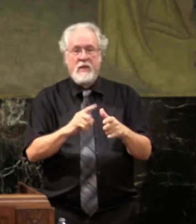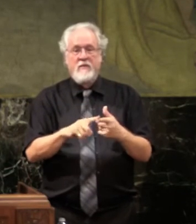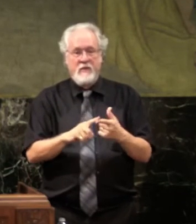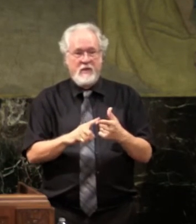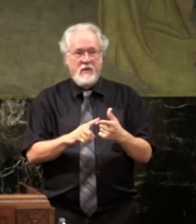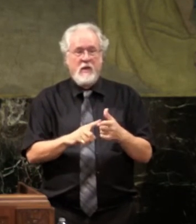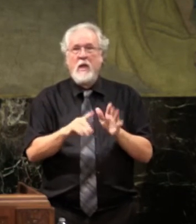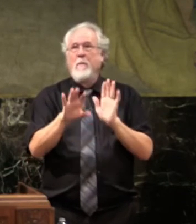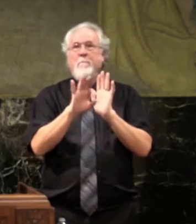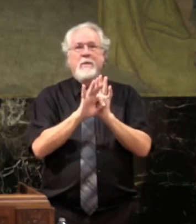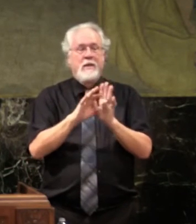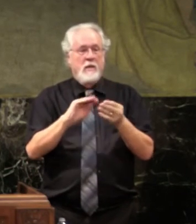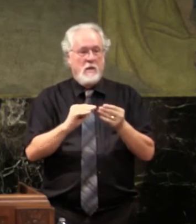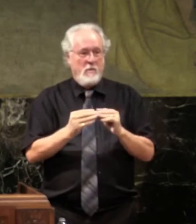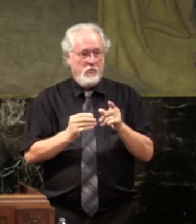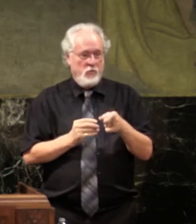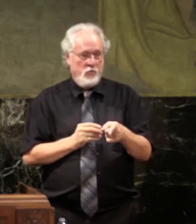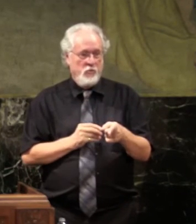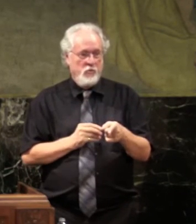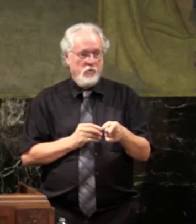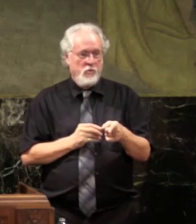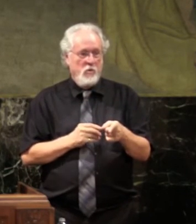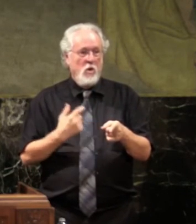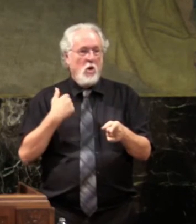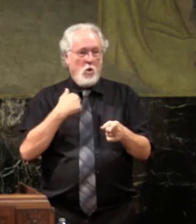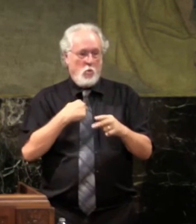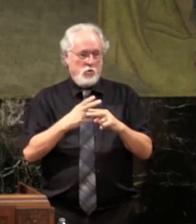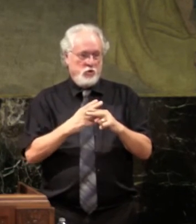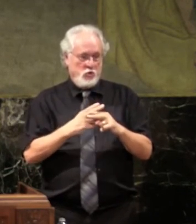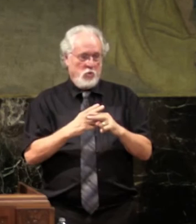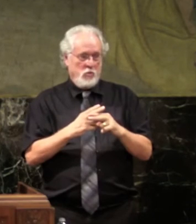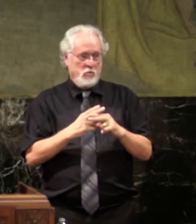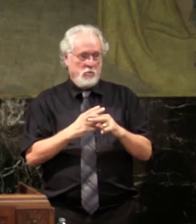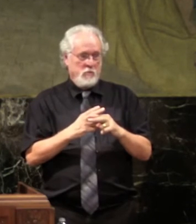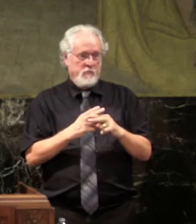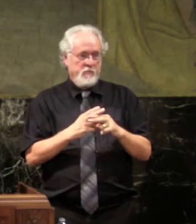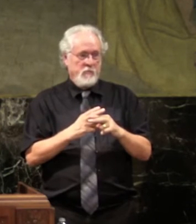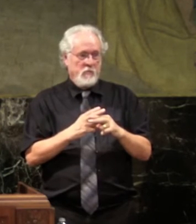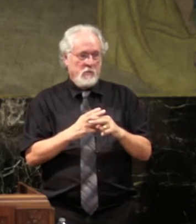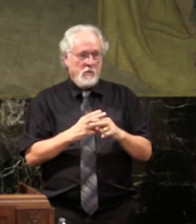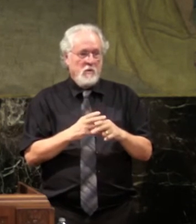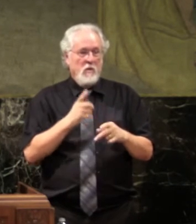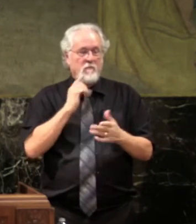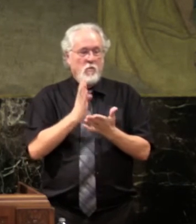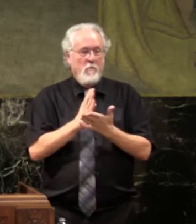number that we are short in the current mid-year as a budget deficit and then